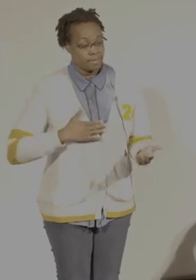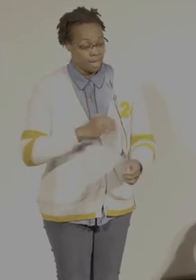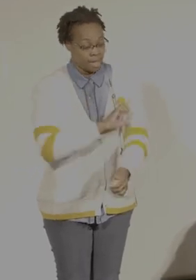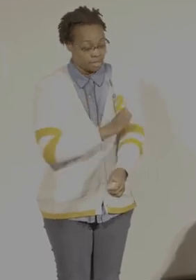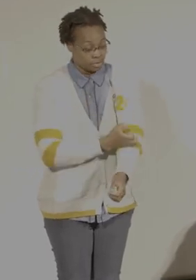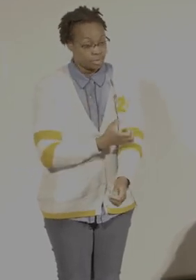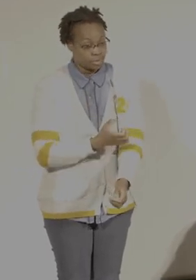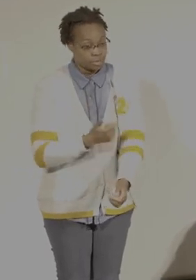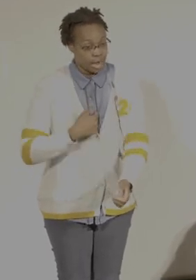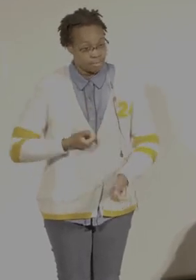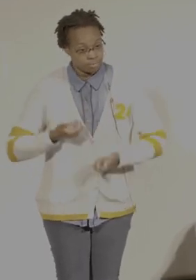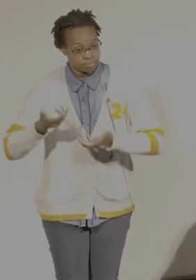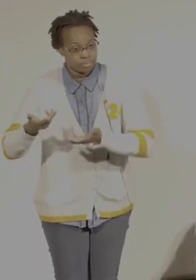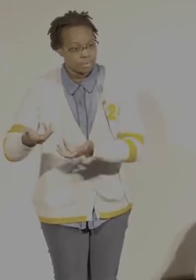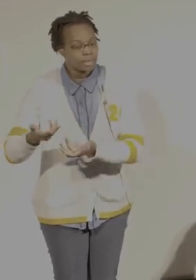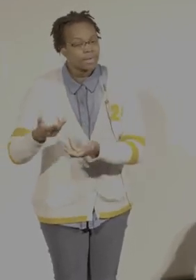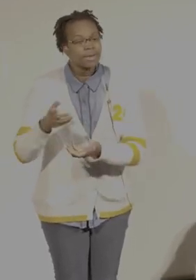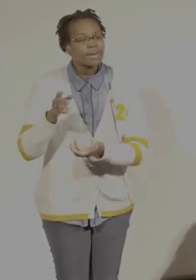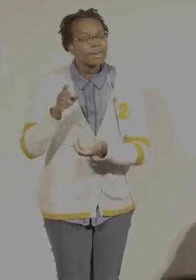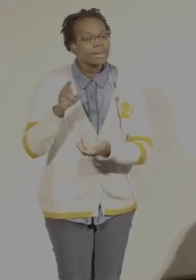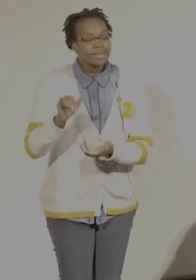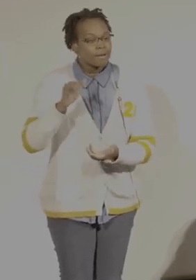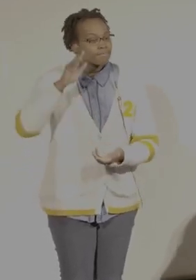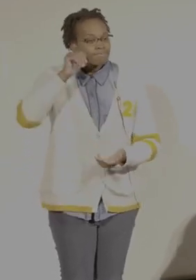which I brought to the table was this relentless drive.